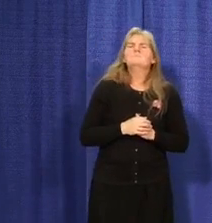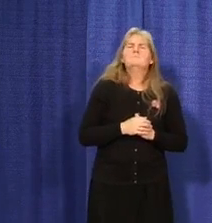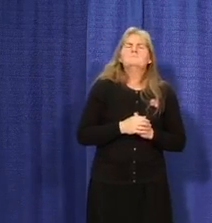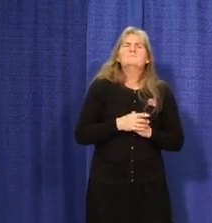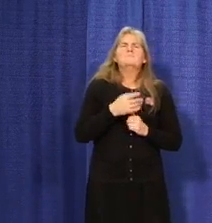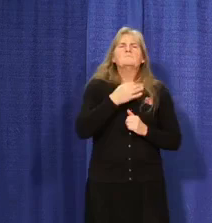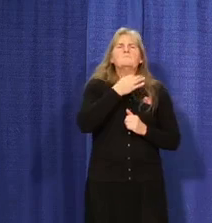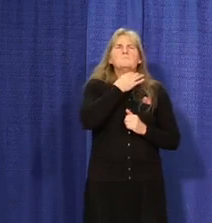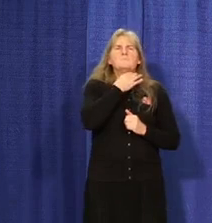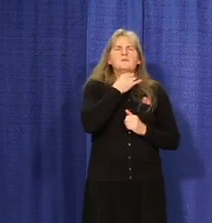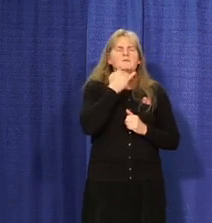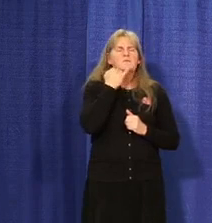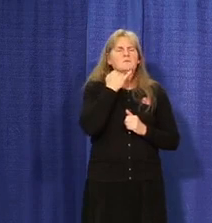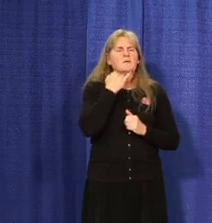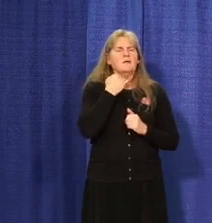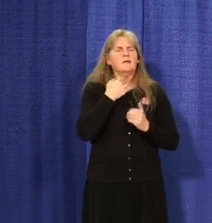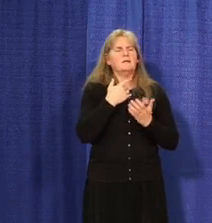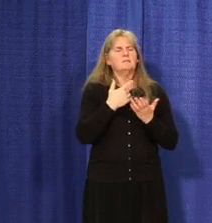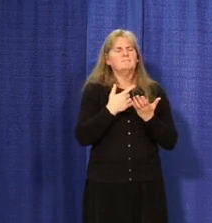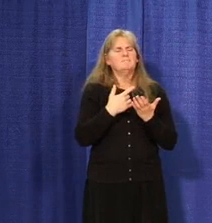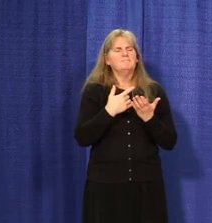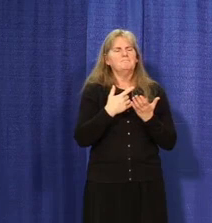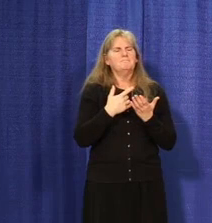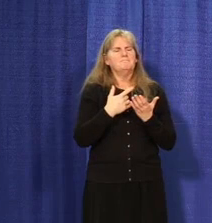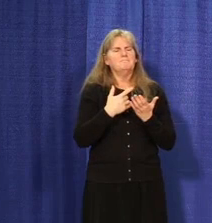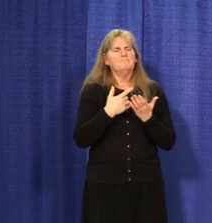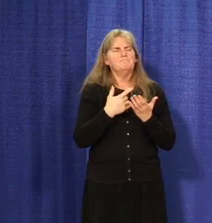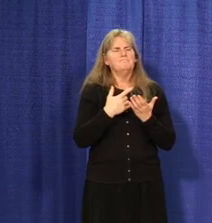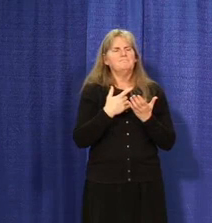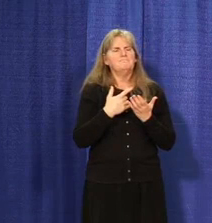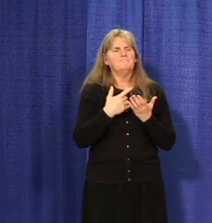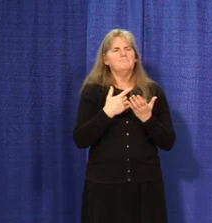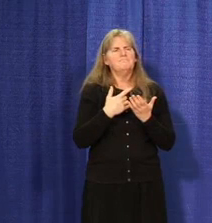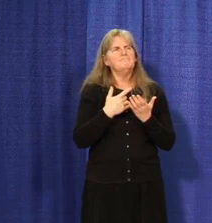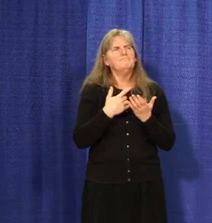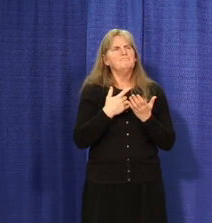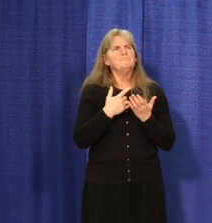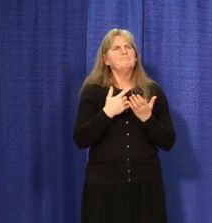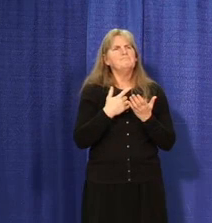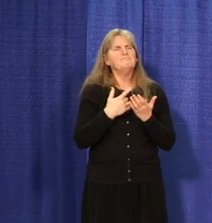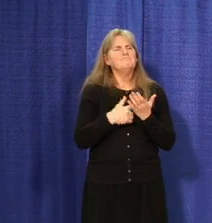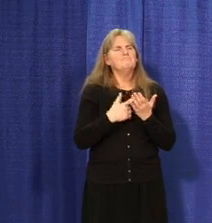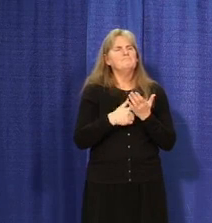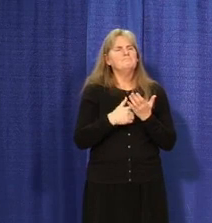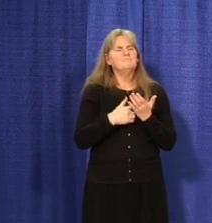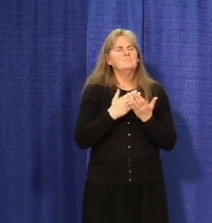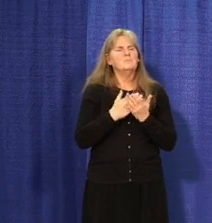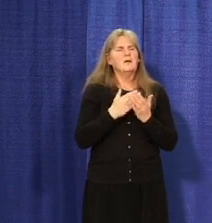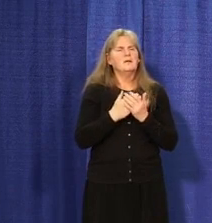Reporter: Wondering if you're -- could speak to parents who are concerned in hearing your advice but wondering why not just put on more